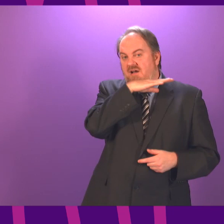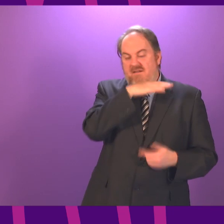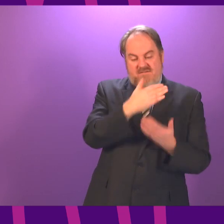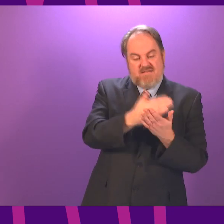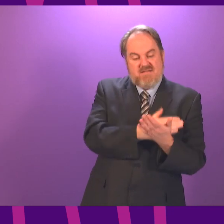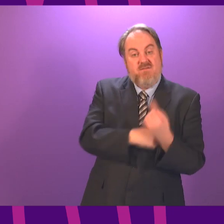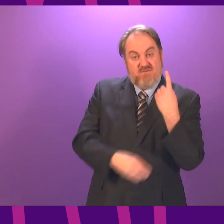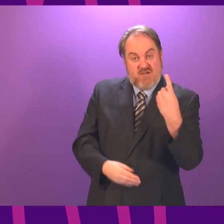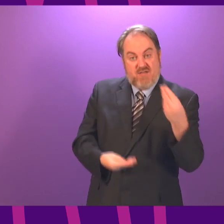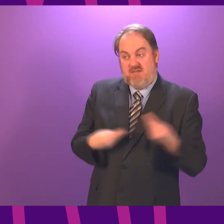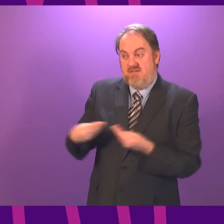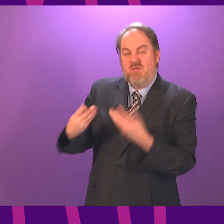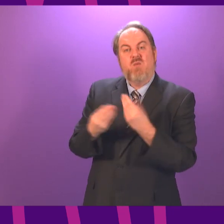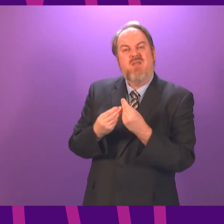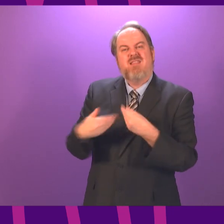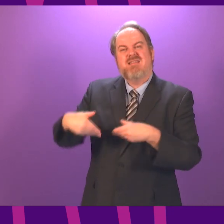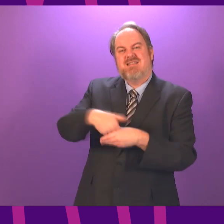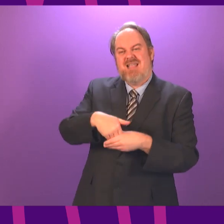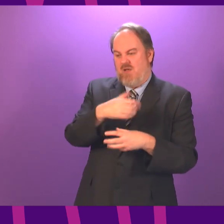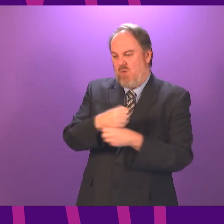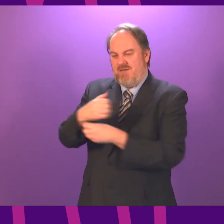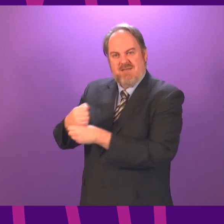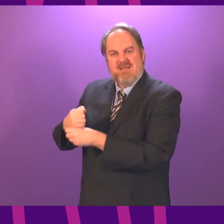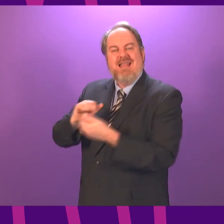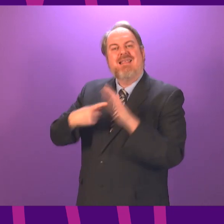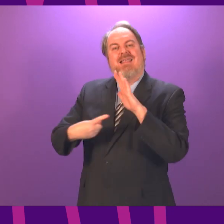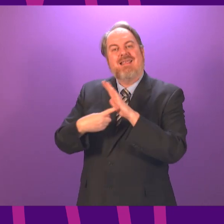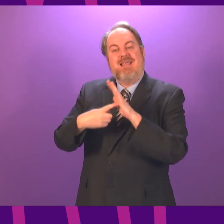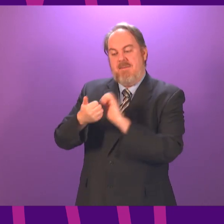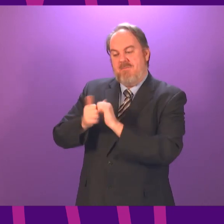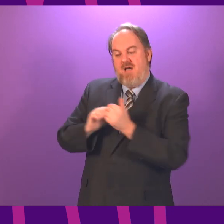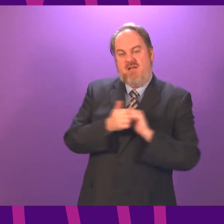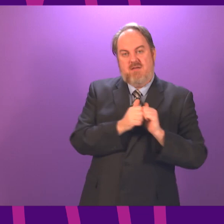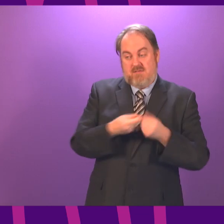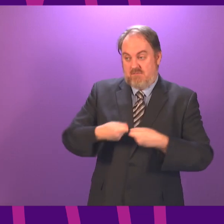providing an opportunity for key partners to inform the final report. The independent